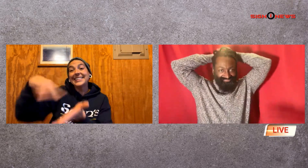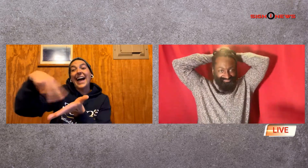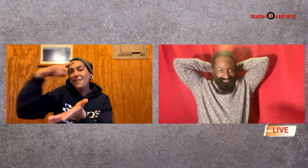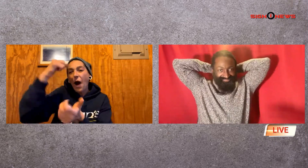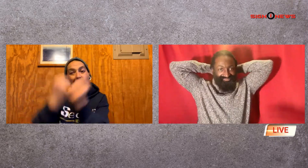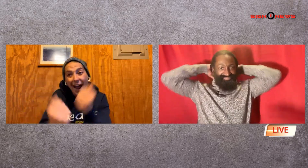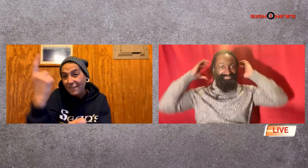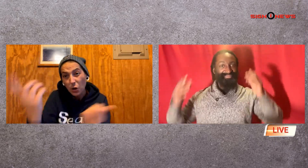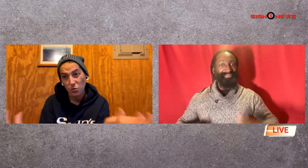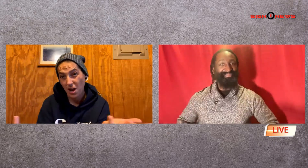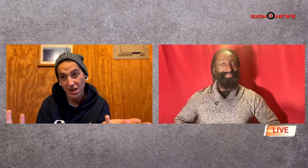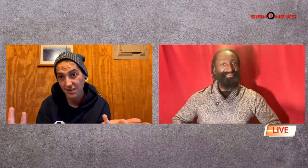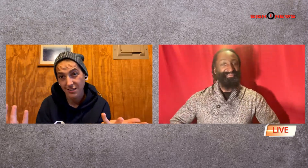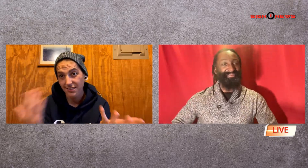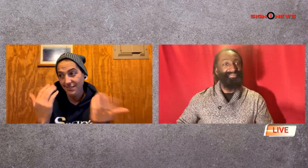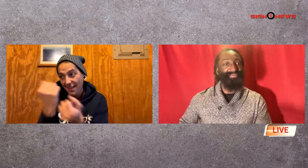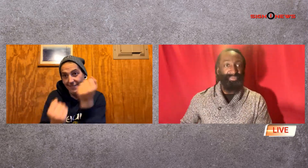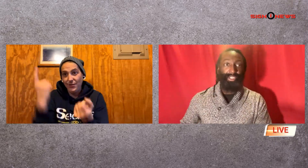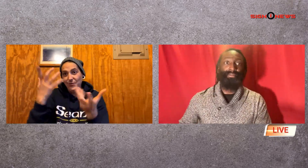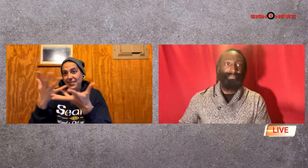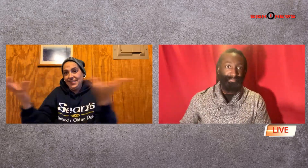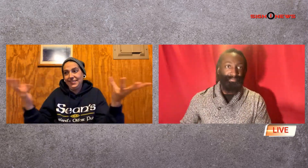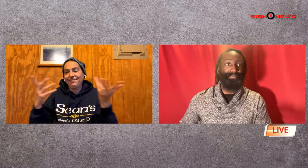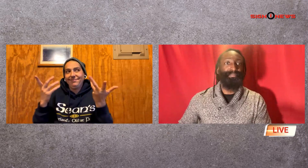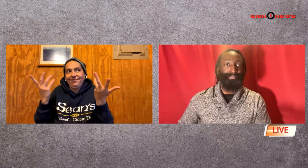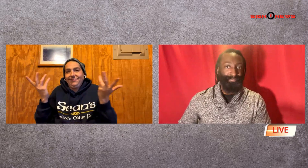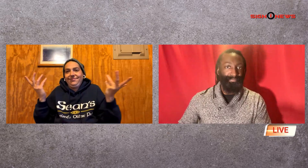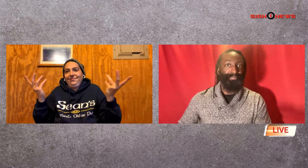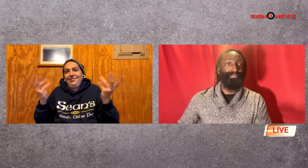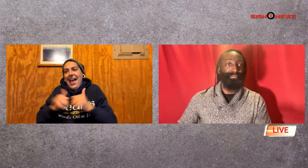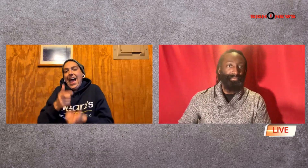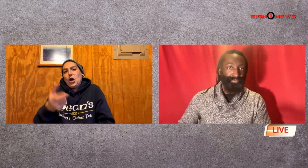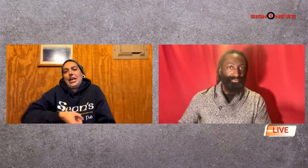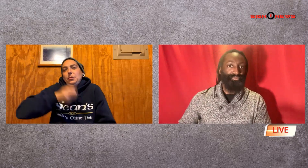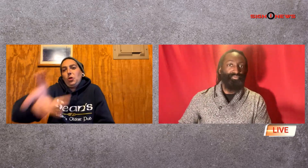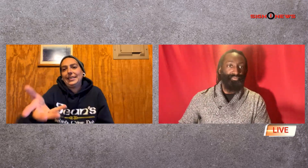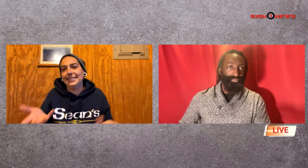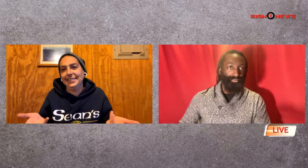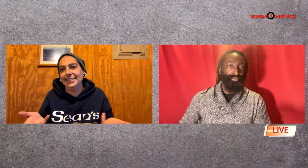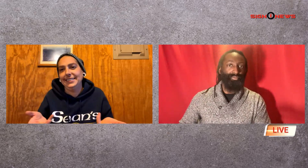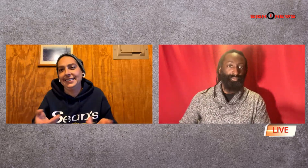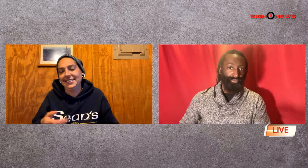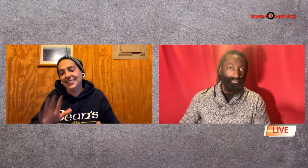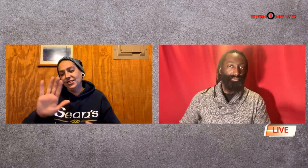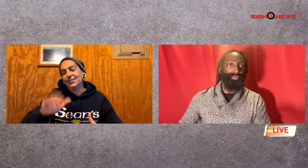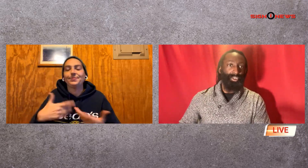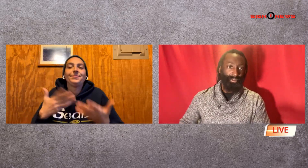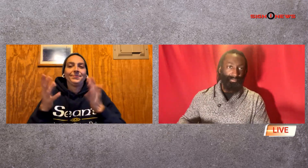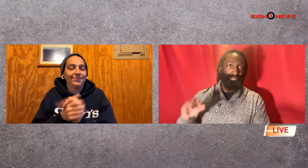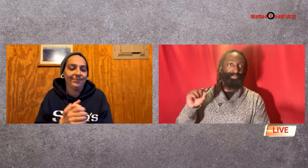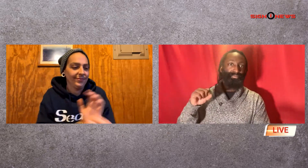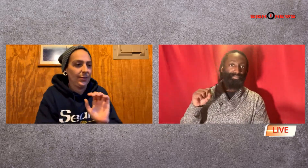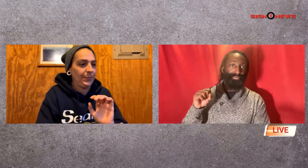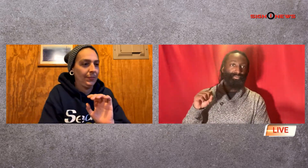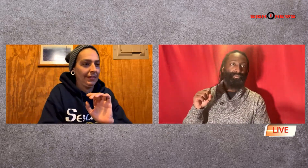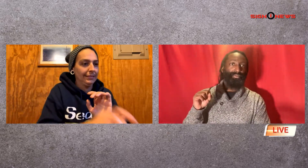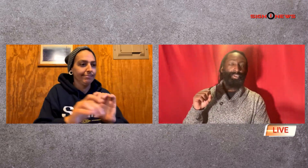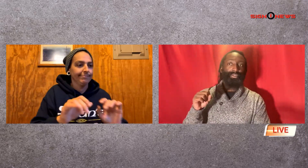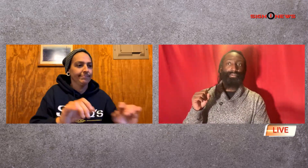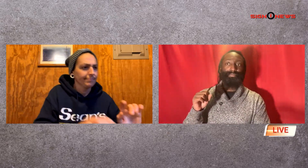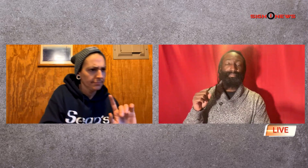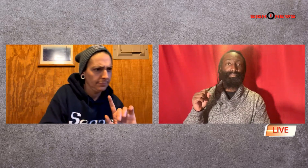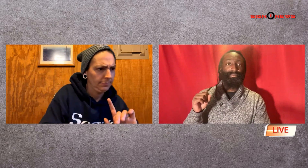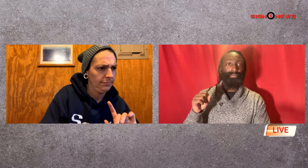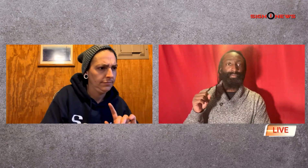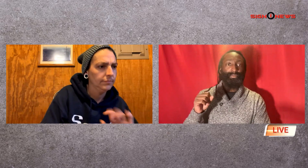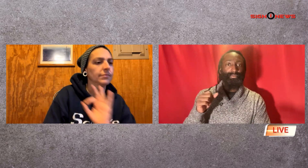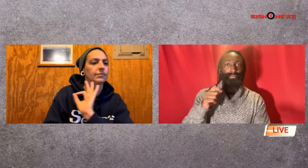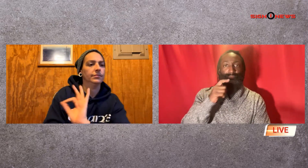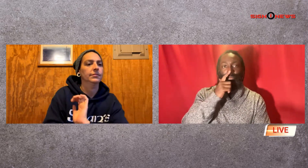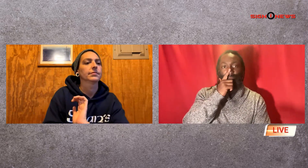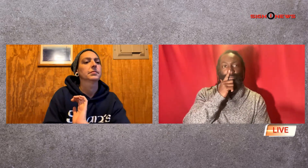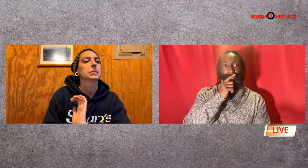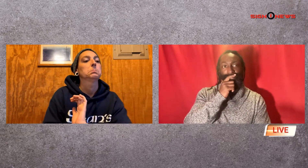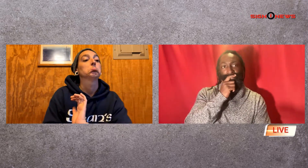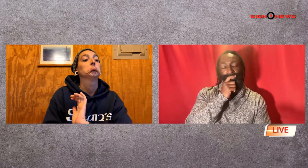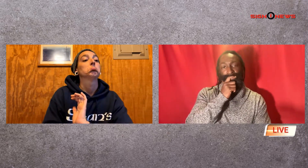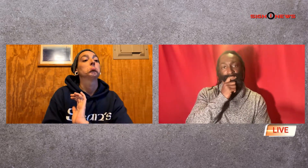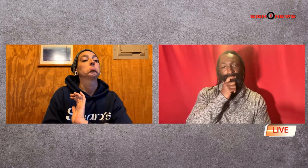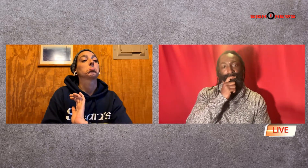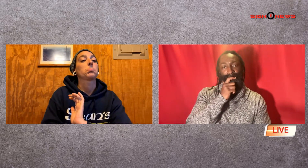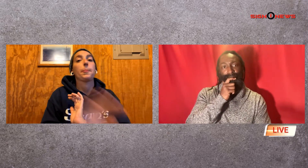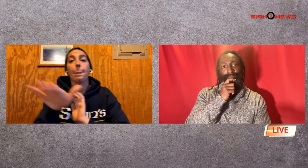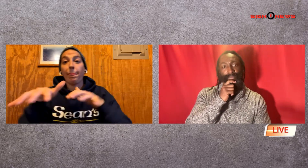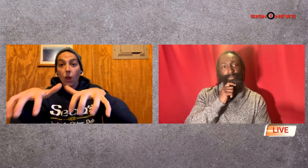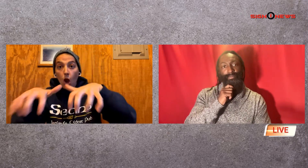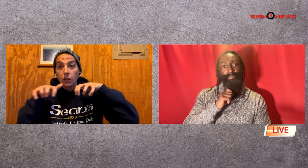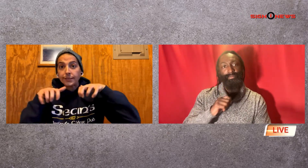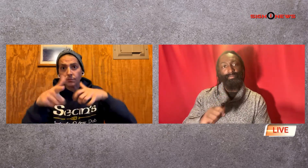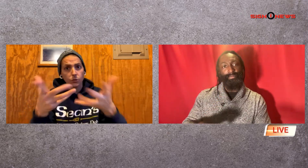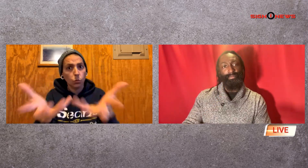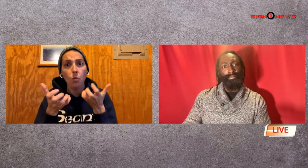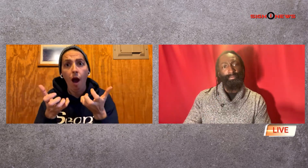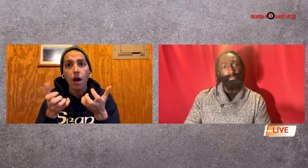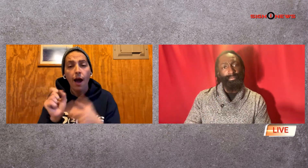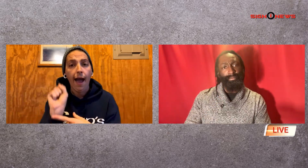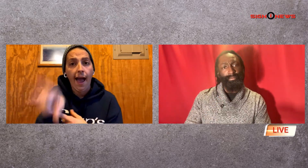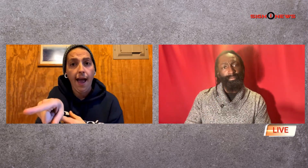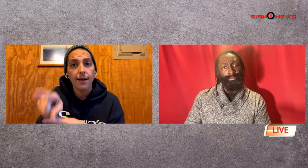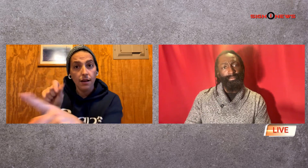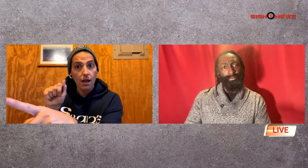I think dance is for everyone it's how you express yourself